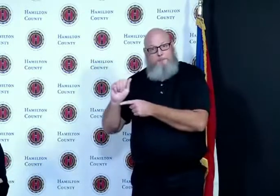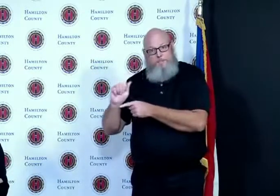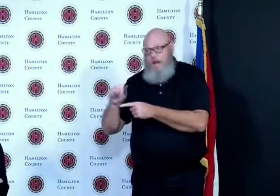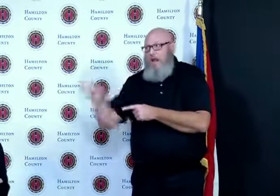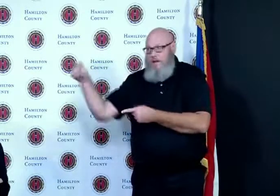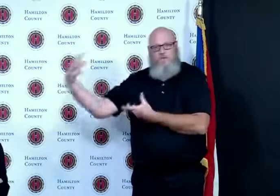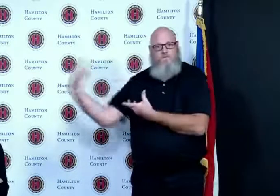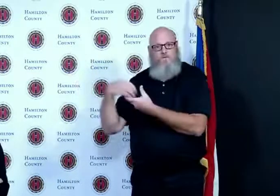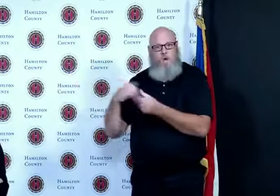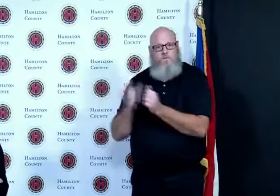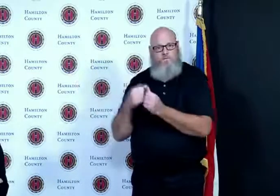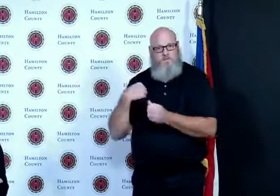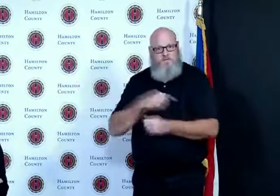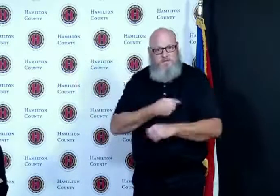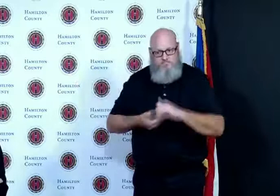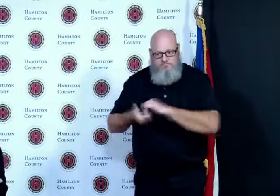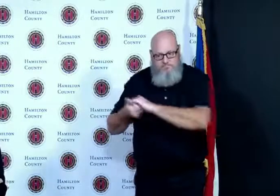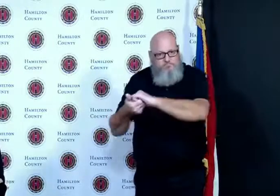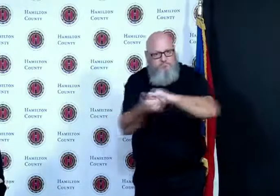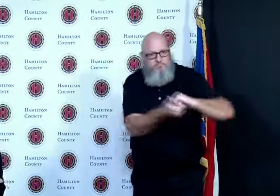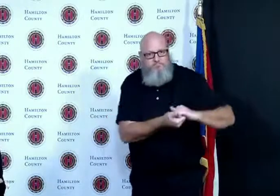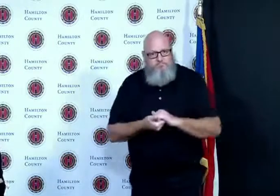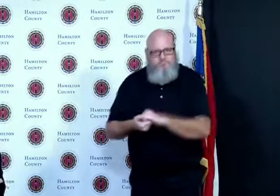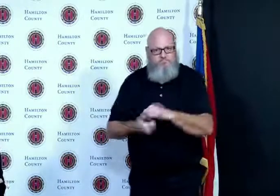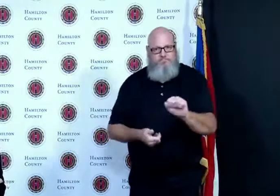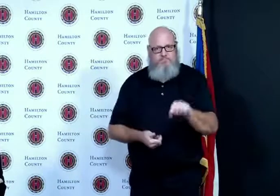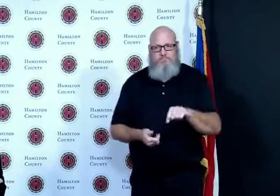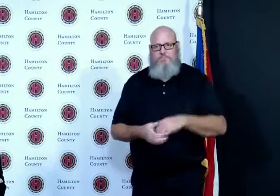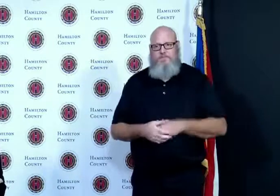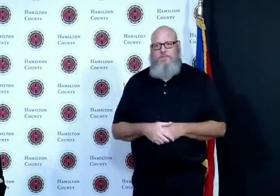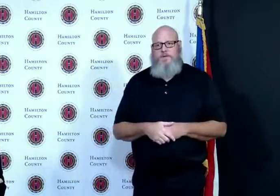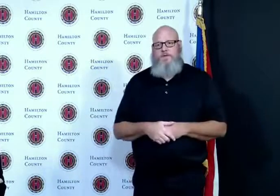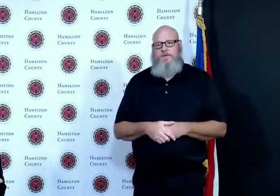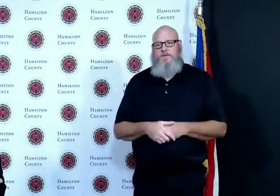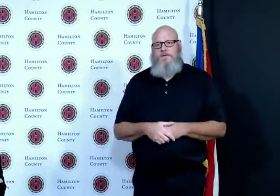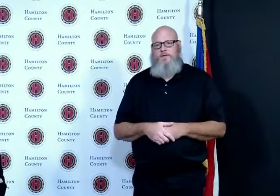like and kind of the logistics of that site they are the experts and they're with us this morning